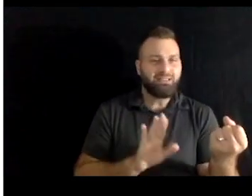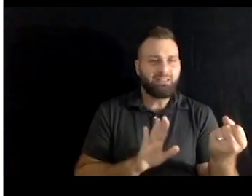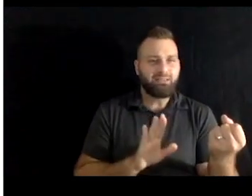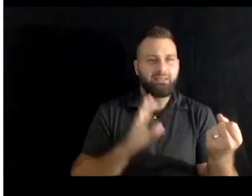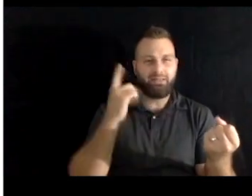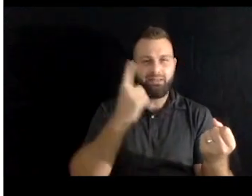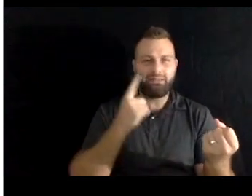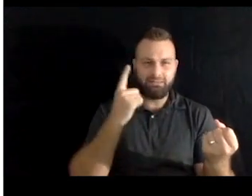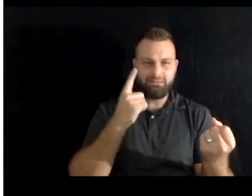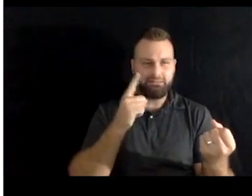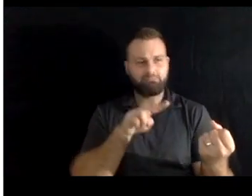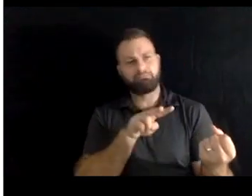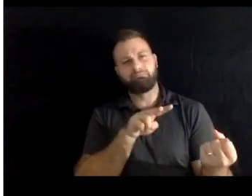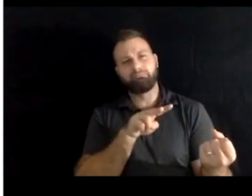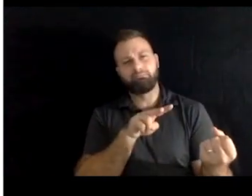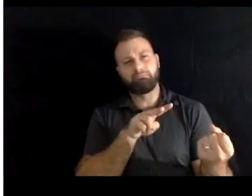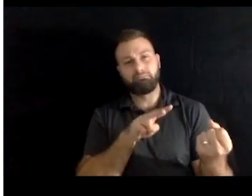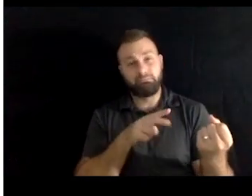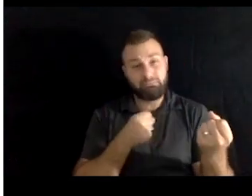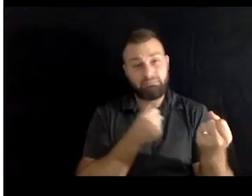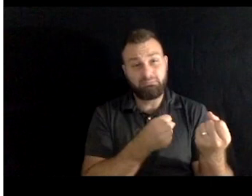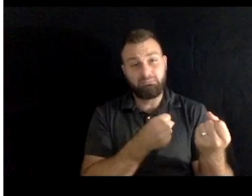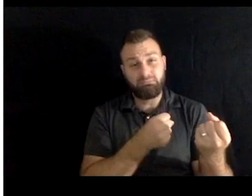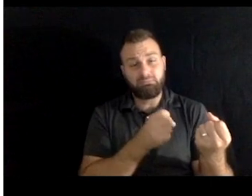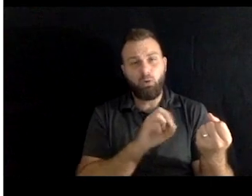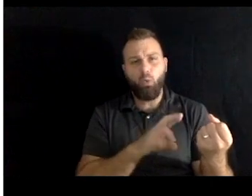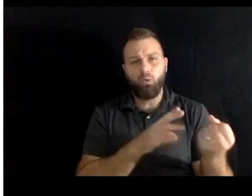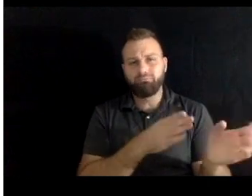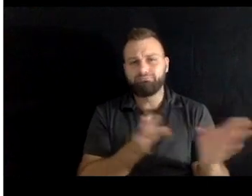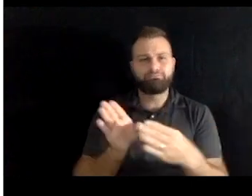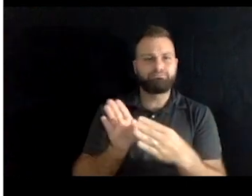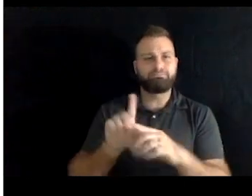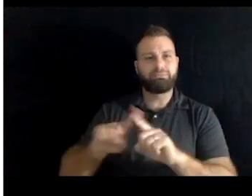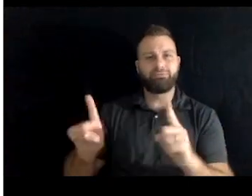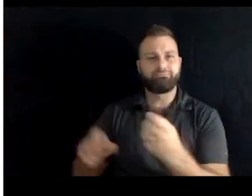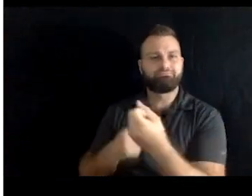or not we should be advancing that. Practice or program as something that's